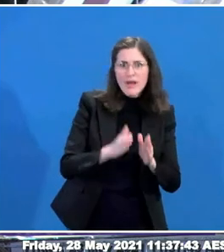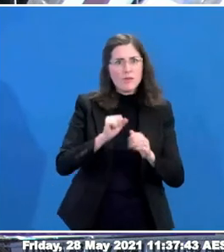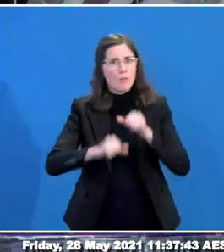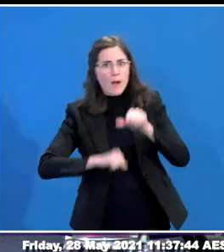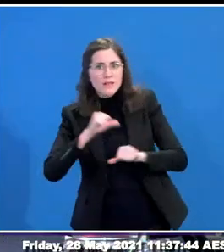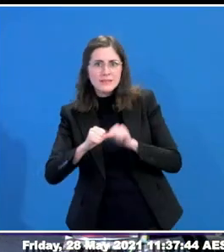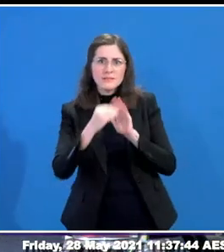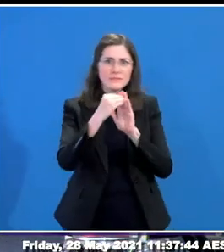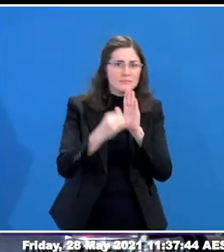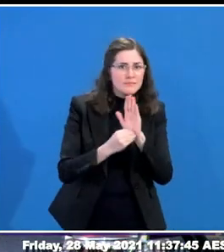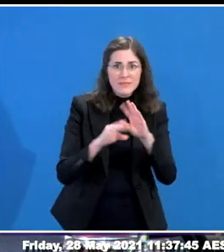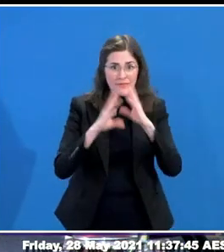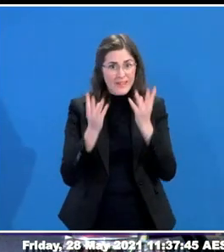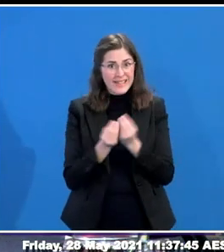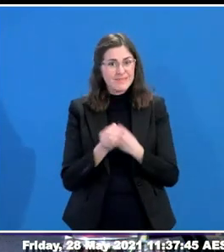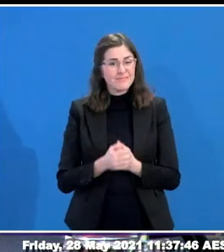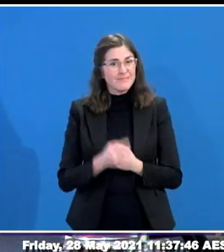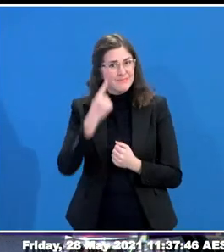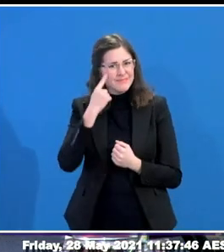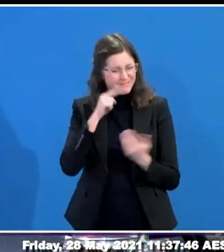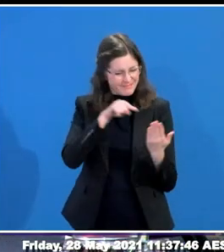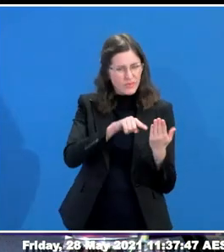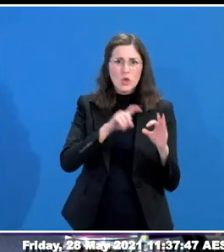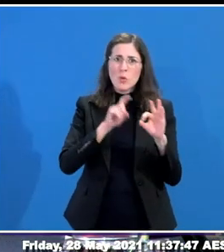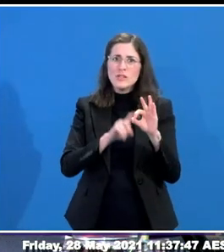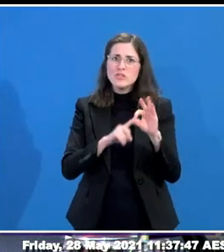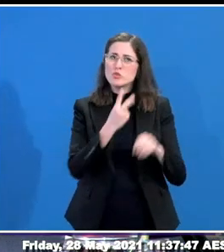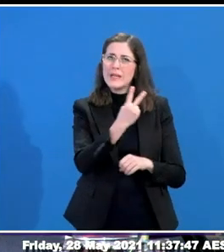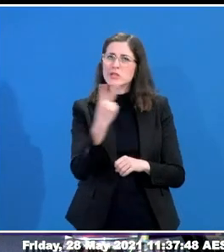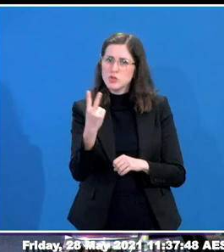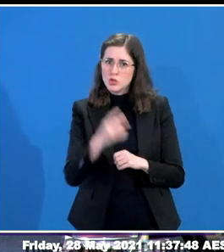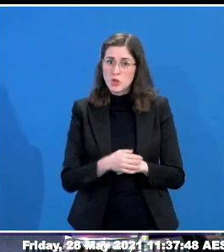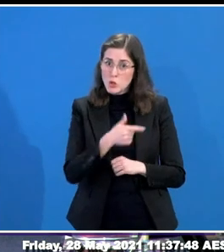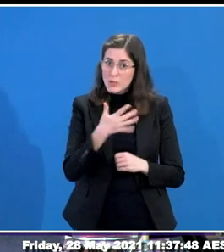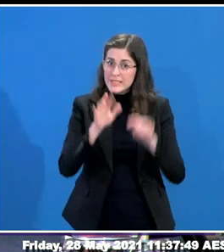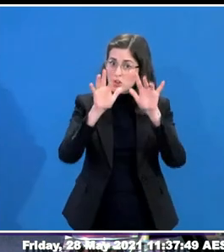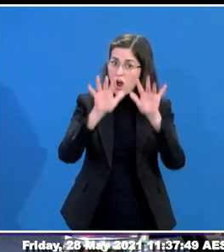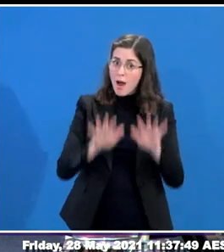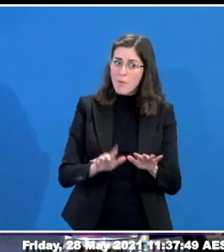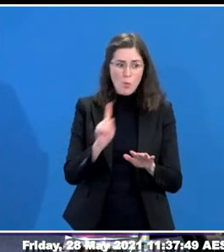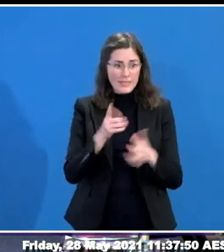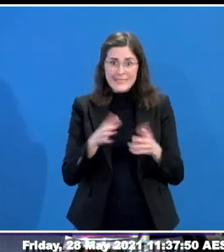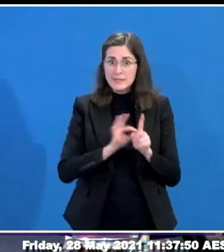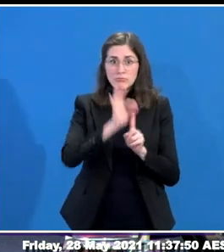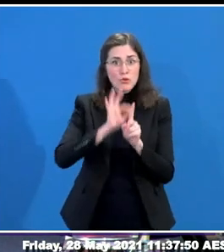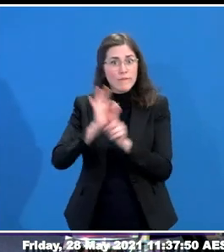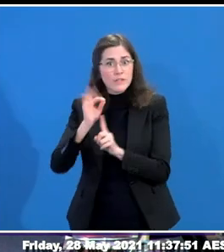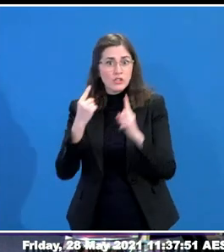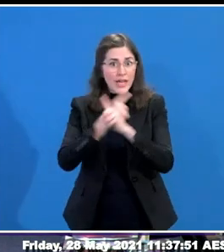That was questions 22 and 11(d) and you have set those out at page 94 at paragraph 401.